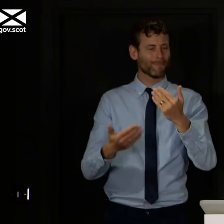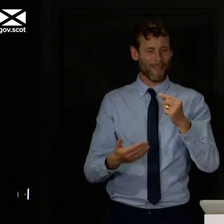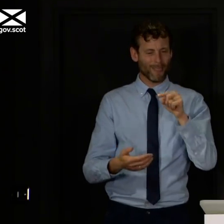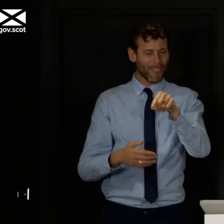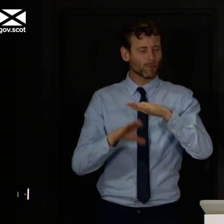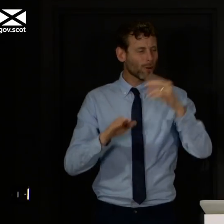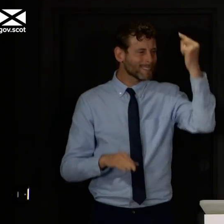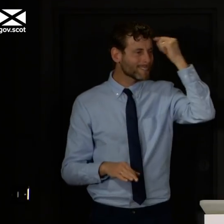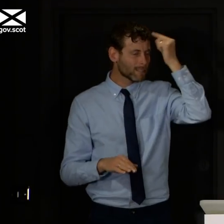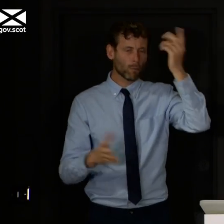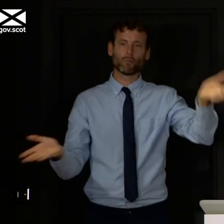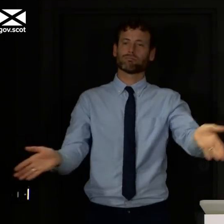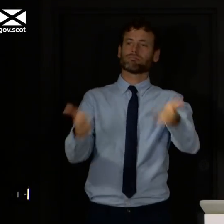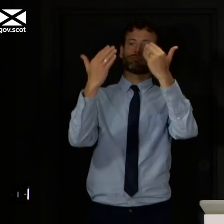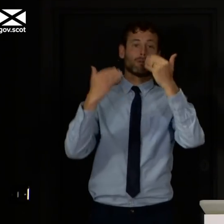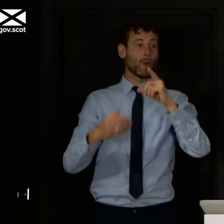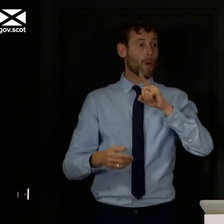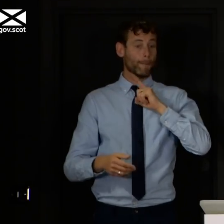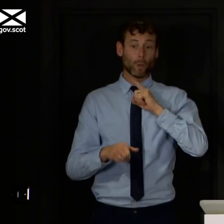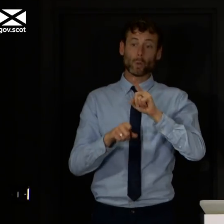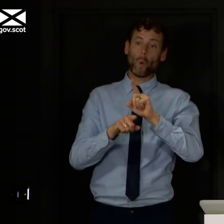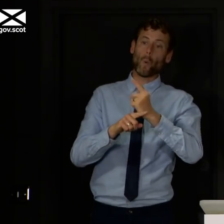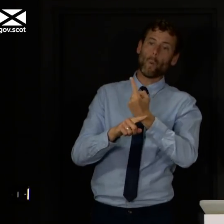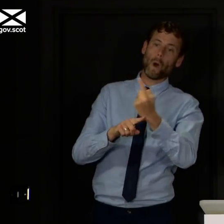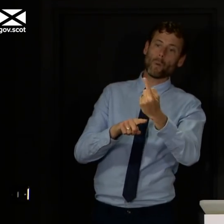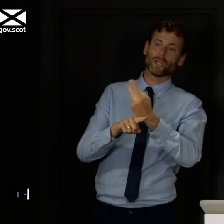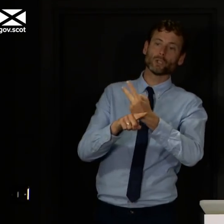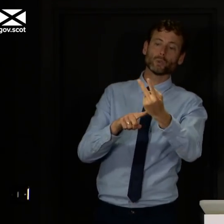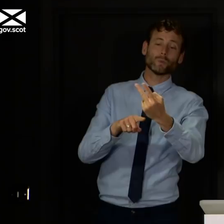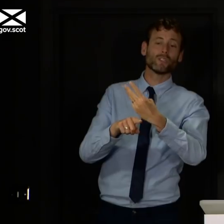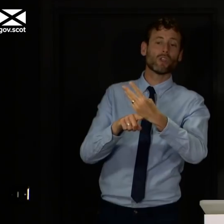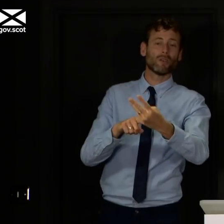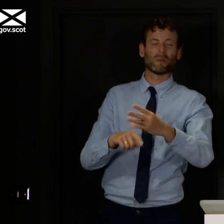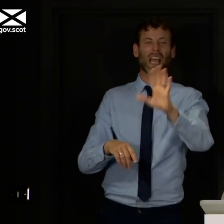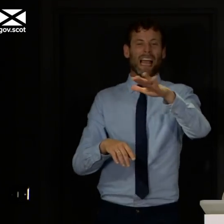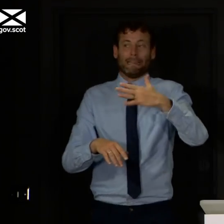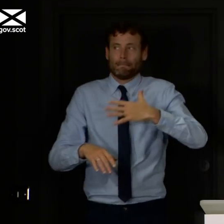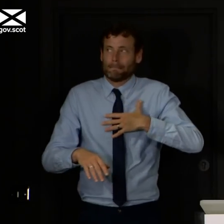because a few weeks from now or a couple of weeks from now I might have to say do you know what, that wasn't the most sensible thing to do. Because I've not thought it through